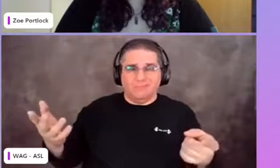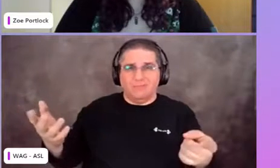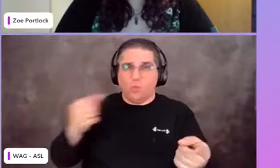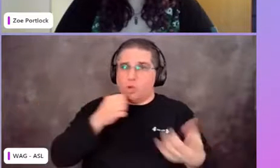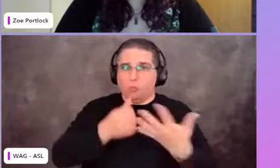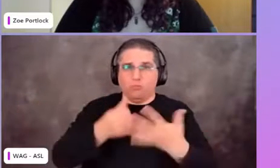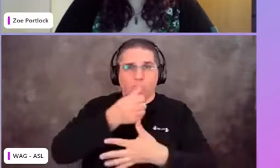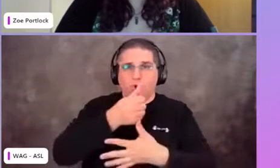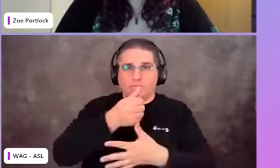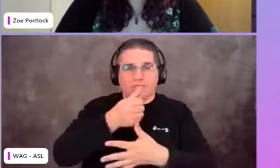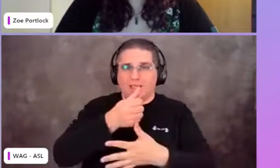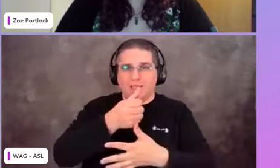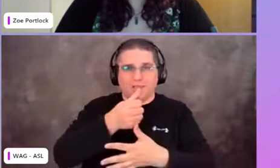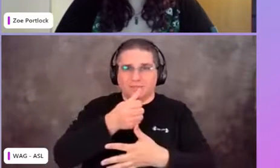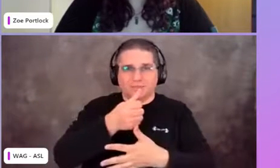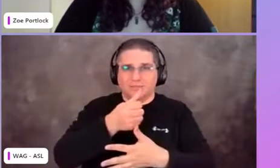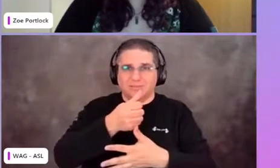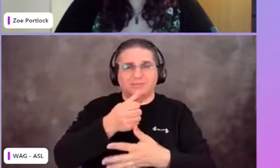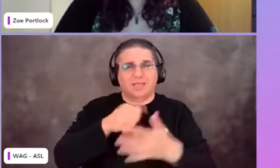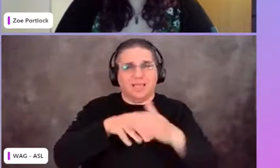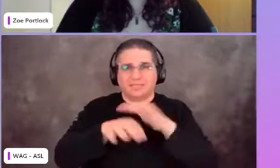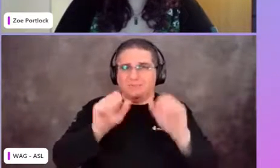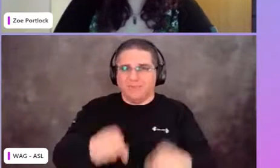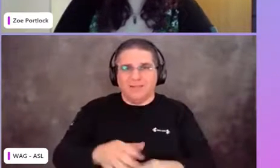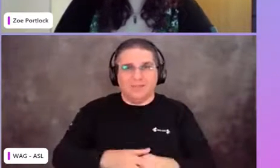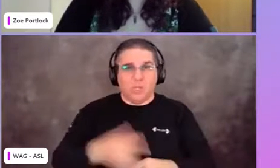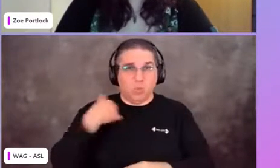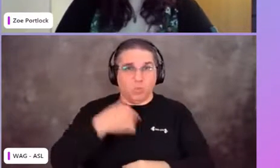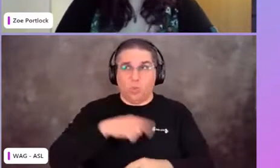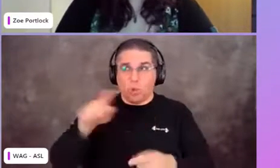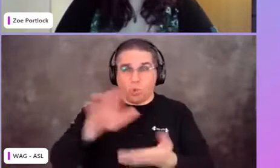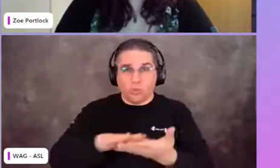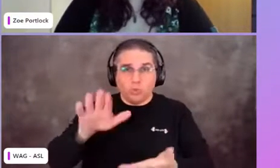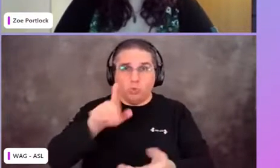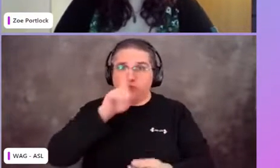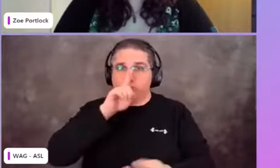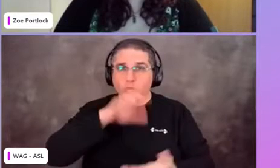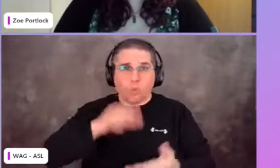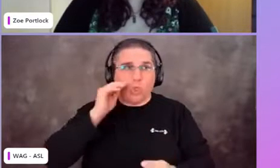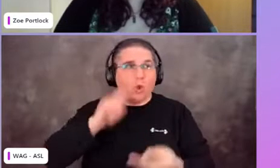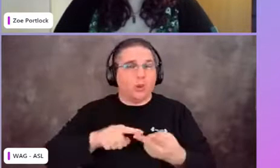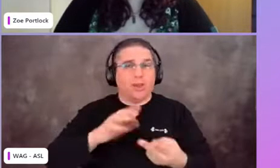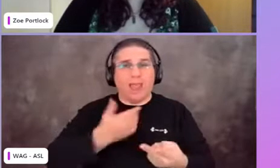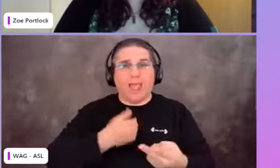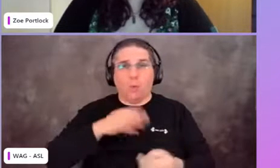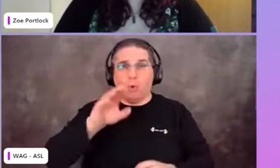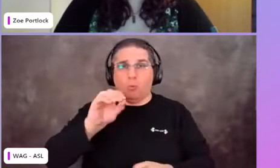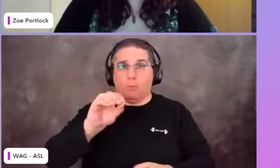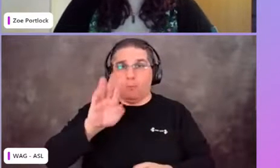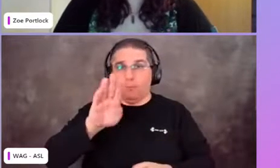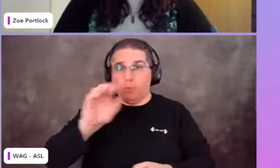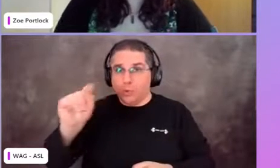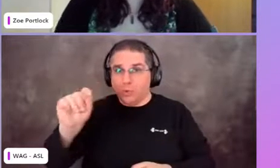it is or what goes into it. We have an industry where we haven't been historically